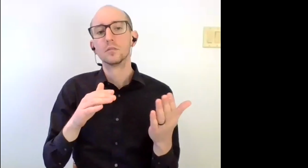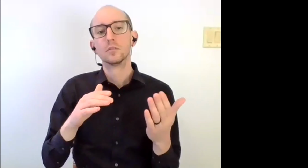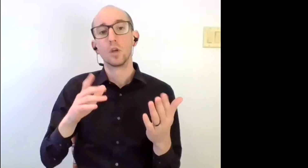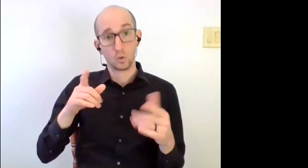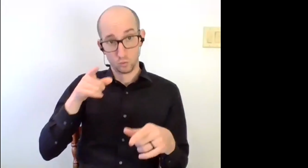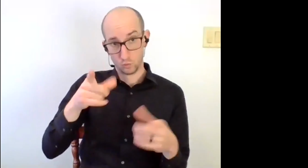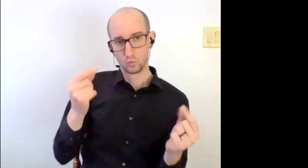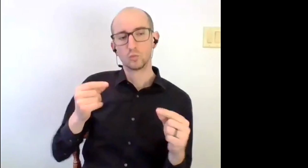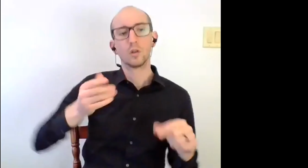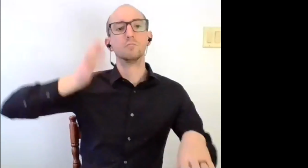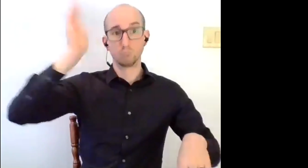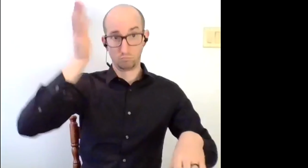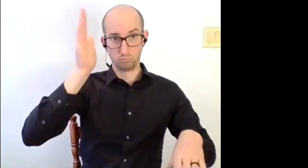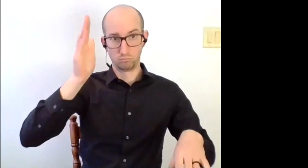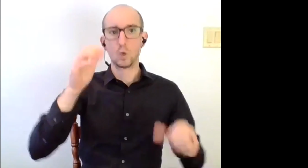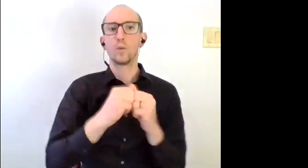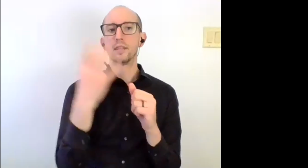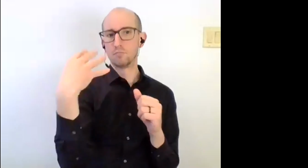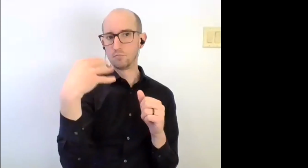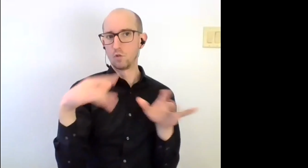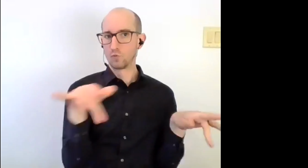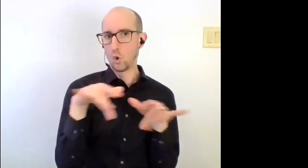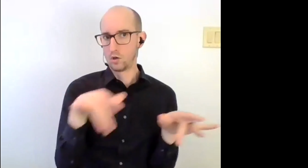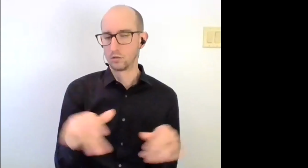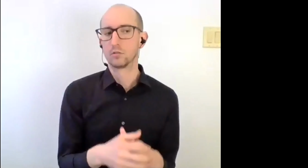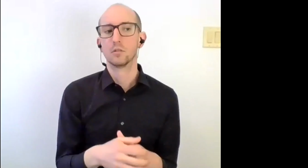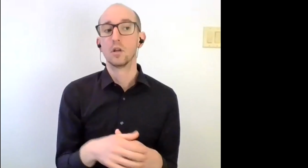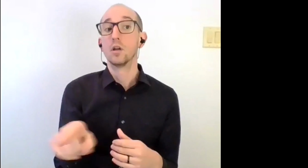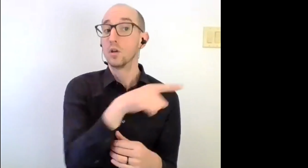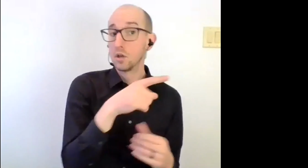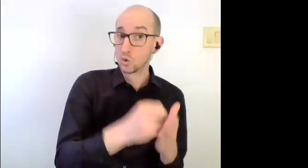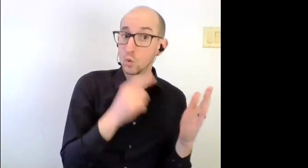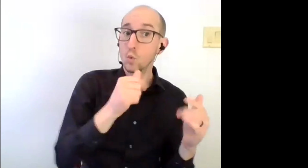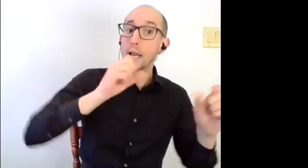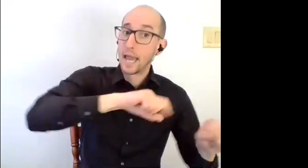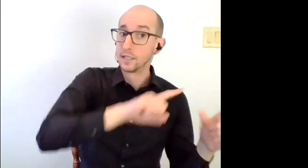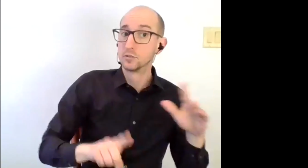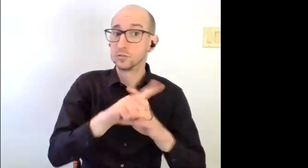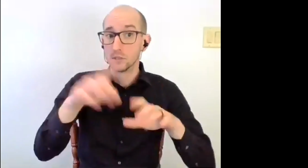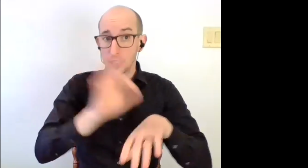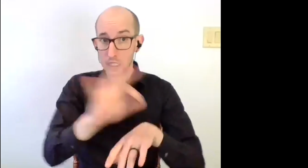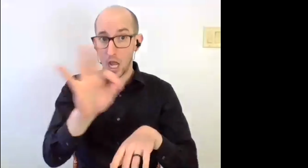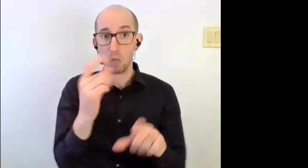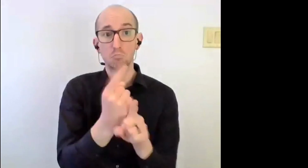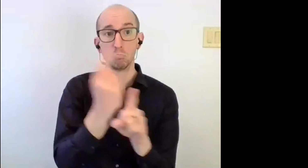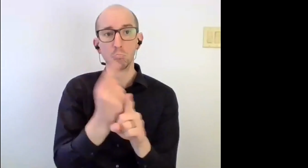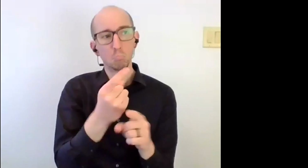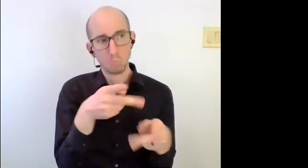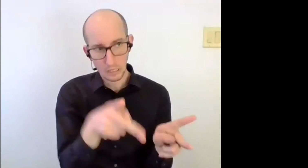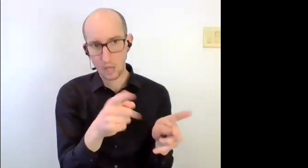best practice is to record your lecture, your zoom lecture. Let those